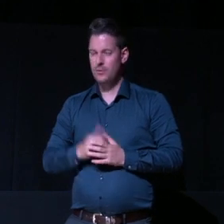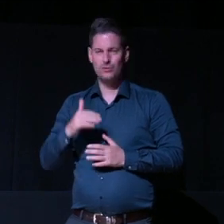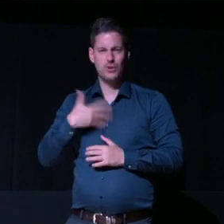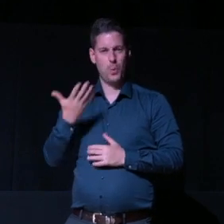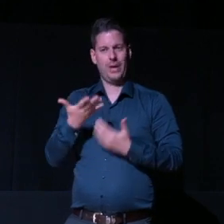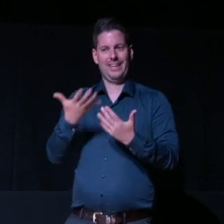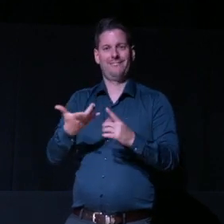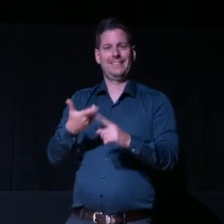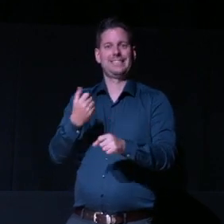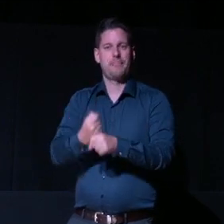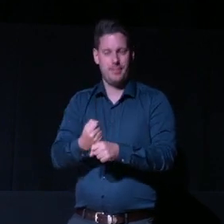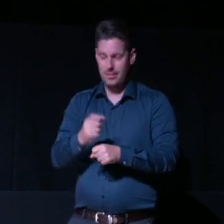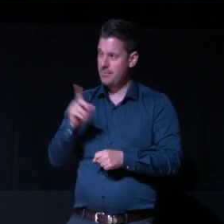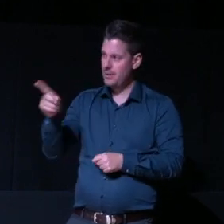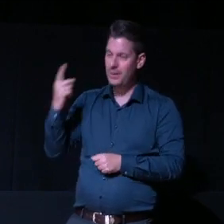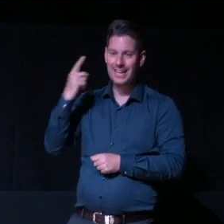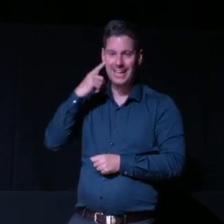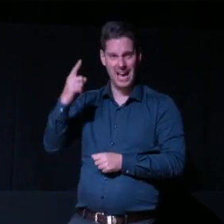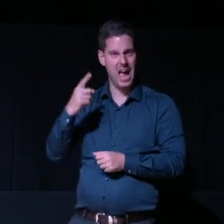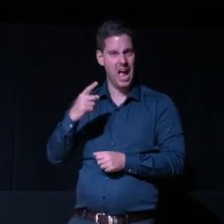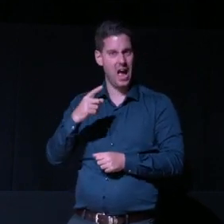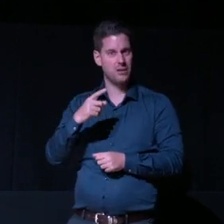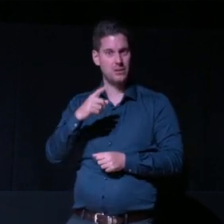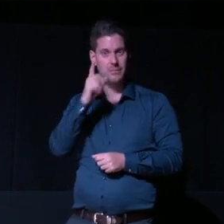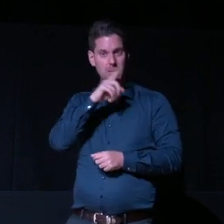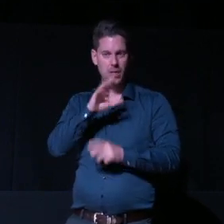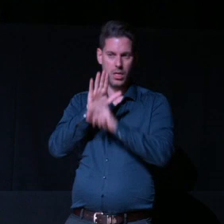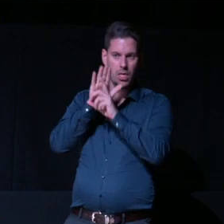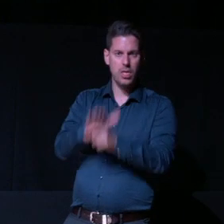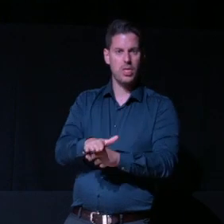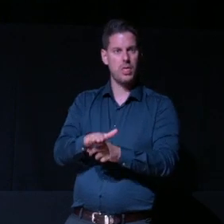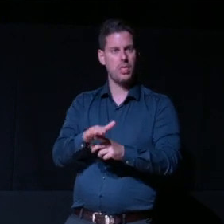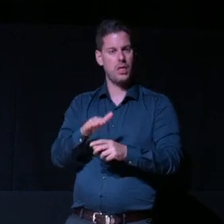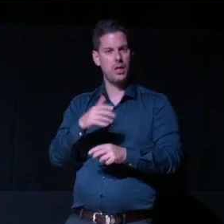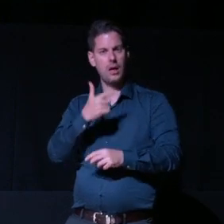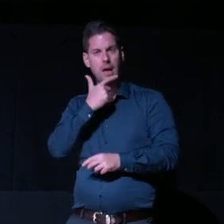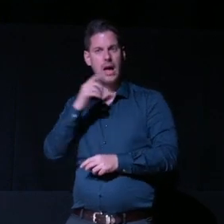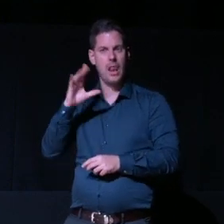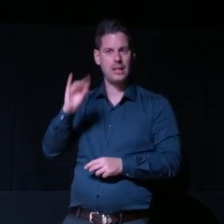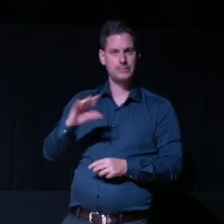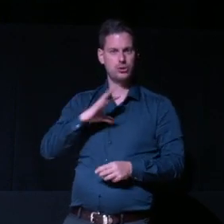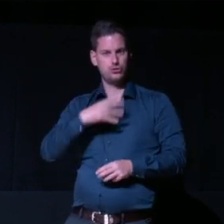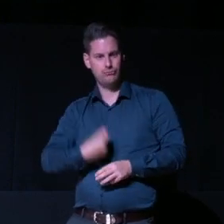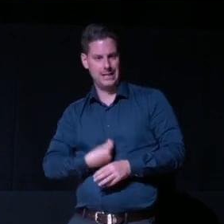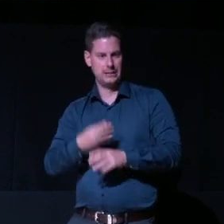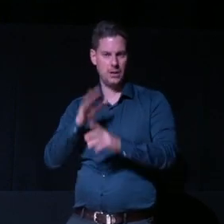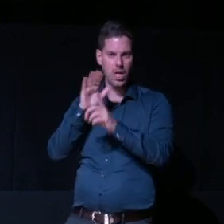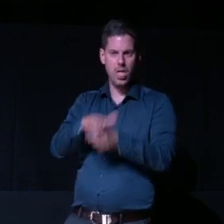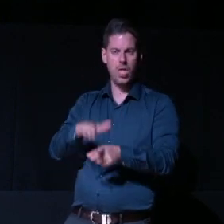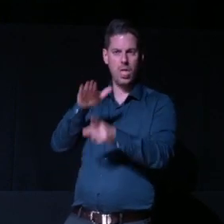Shane but you know we hear homophobic, transphobic stuff in the media on Twitter from time to time. And surely there needs